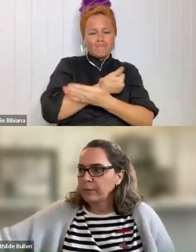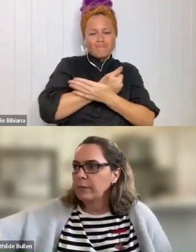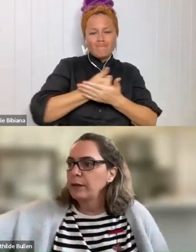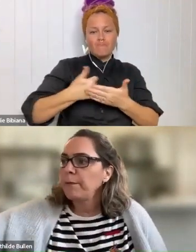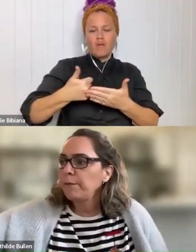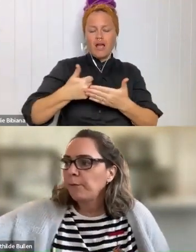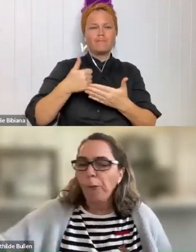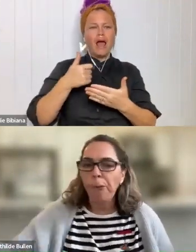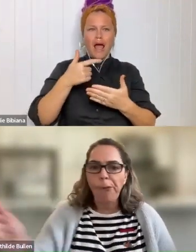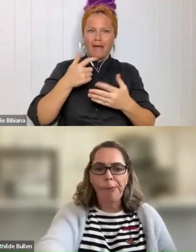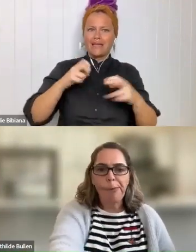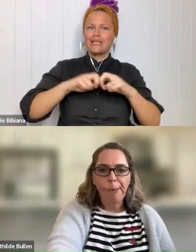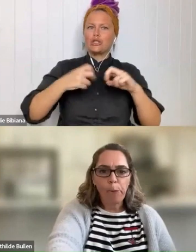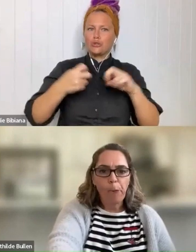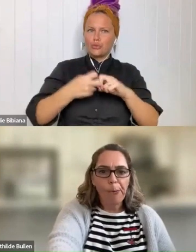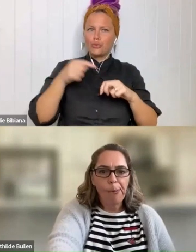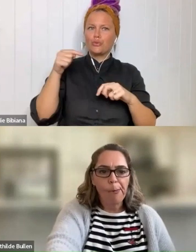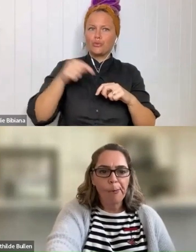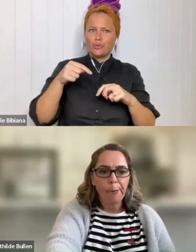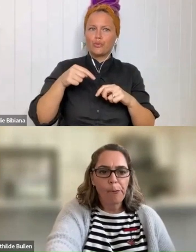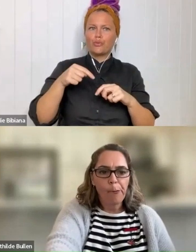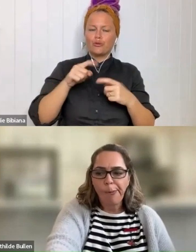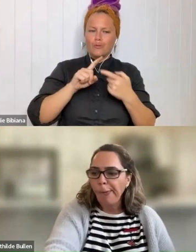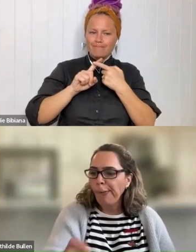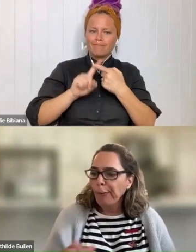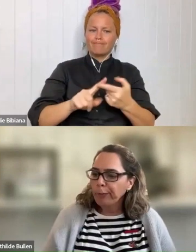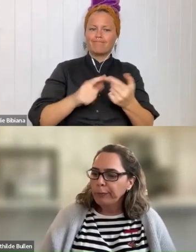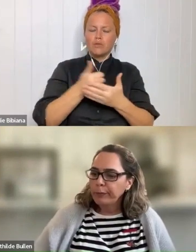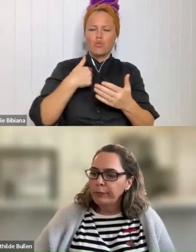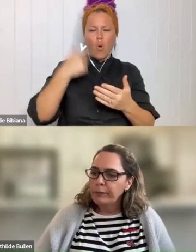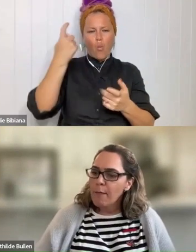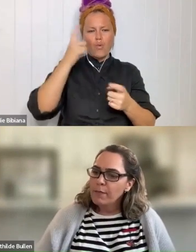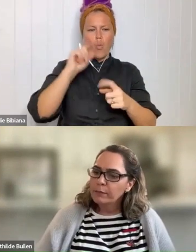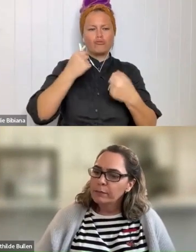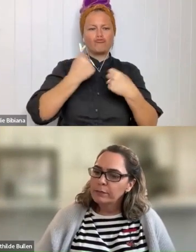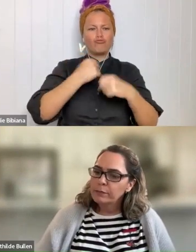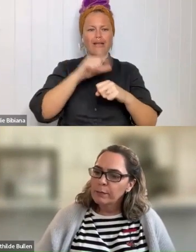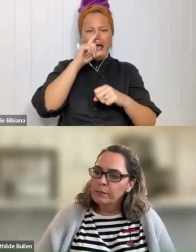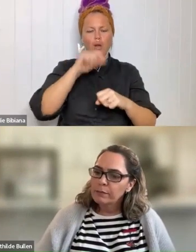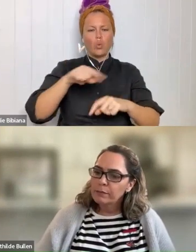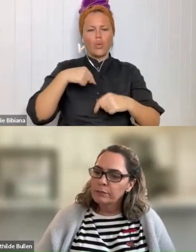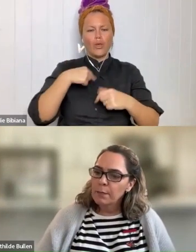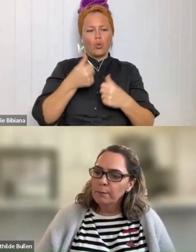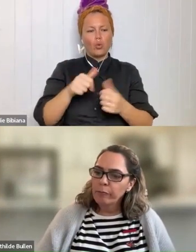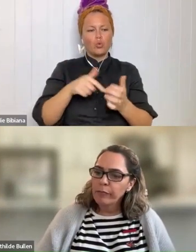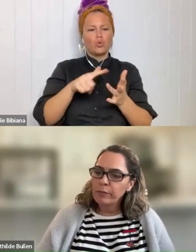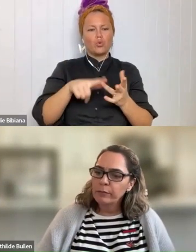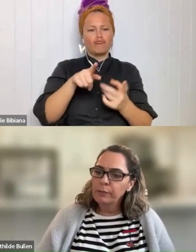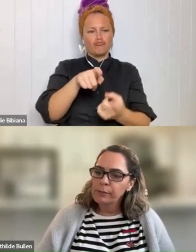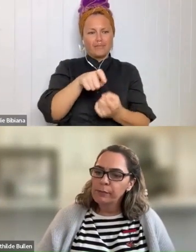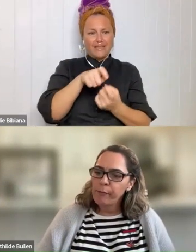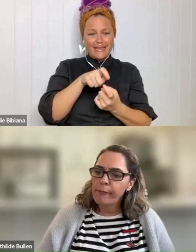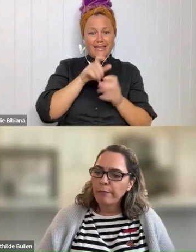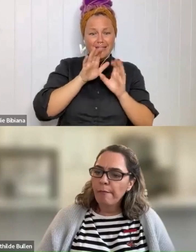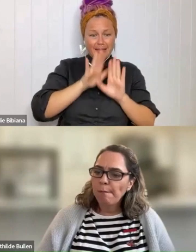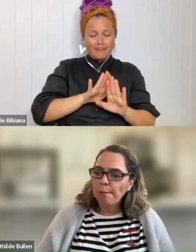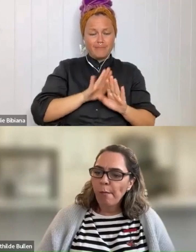issue, and I'm wondering what strategies we can use to retain good leaders and, you know, to ensure that sustainability for